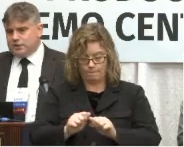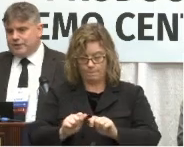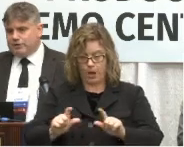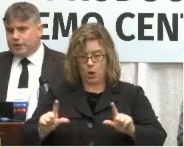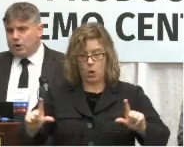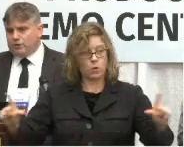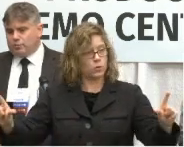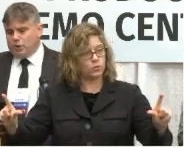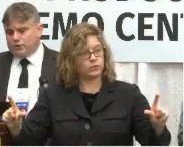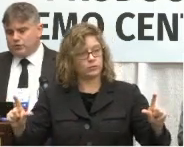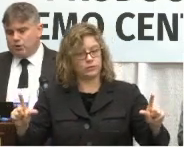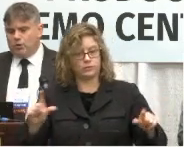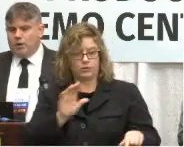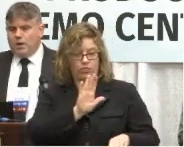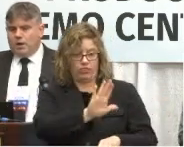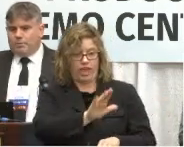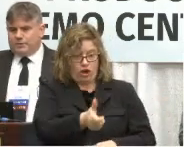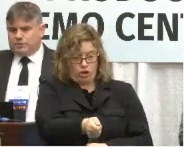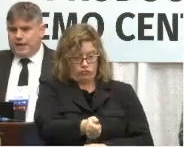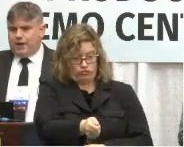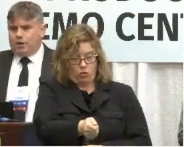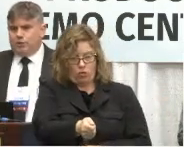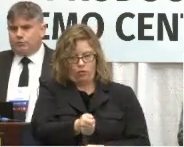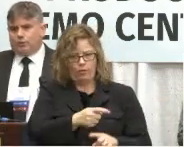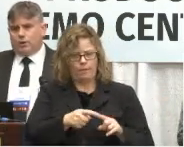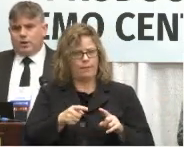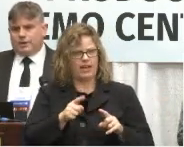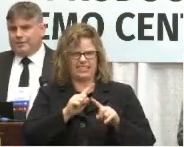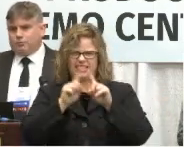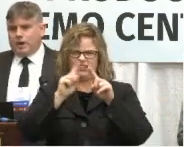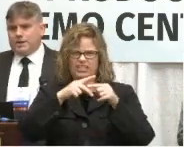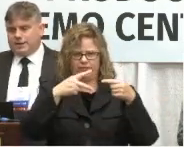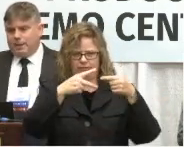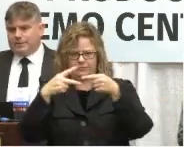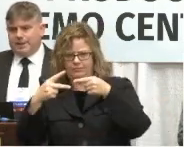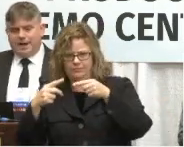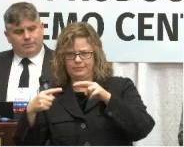and everything on the remote control but there's arrows for left right and up and down.